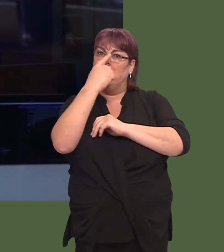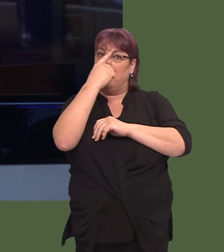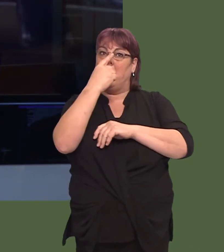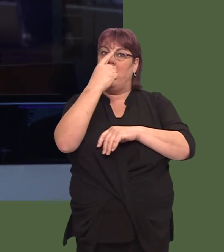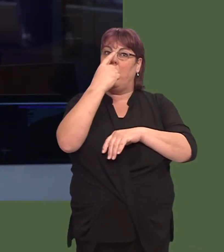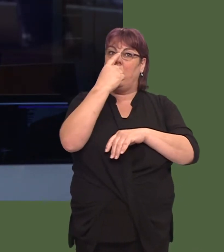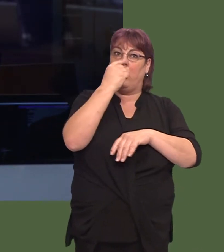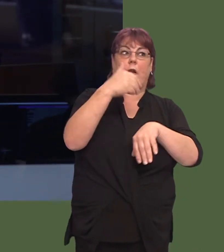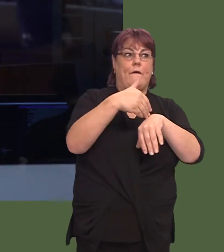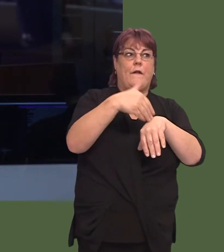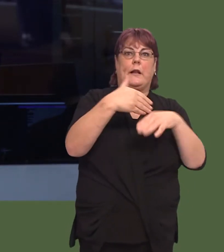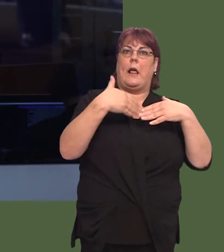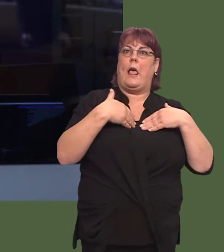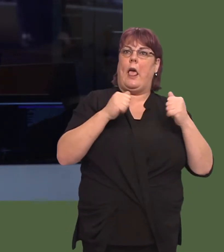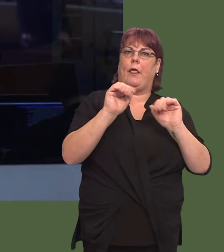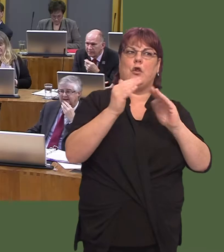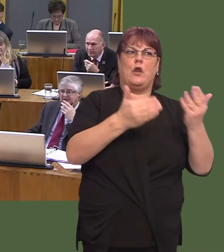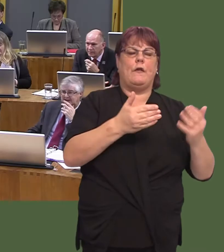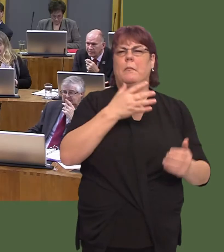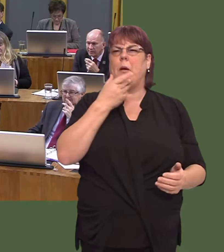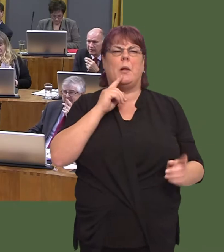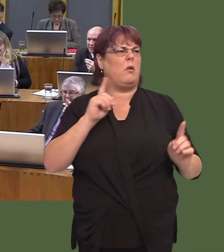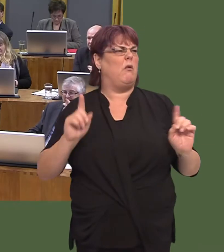service. David J. Rowlands: But, I have previously brought to the attention of this Chamber the